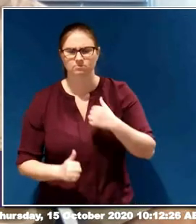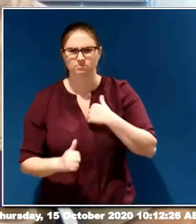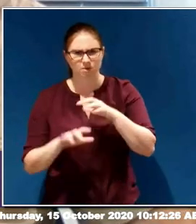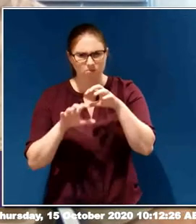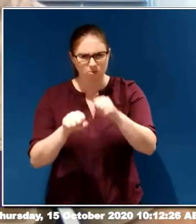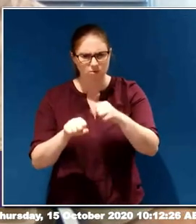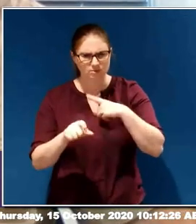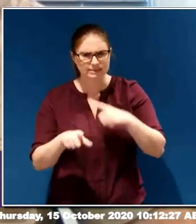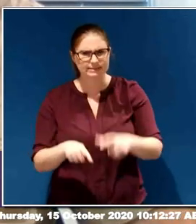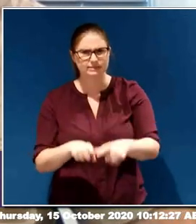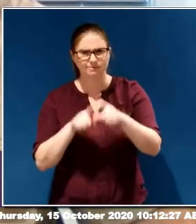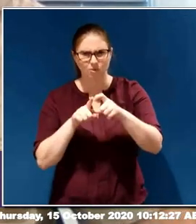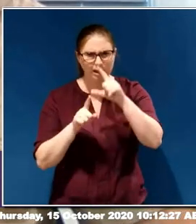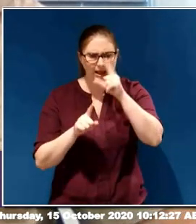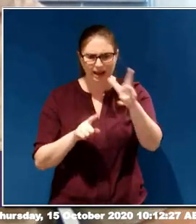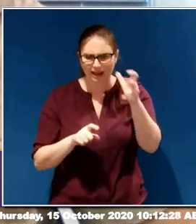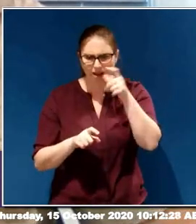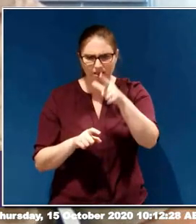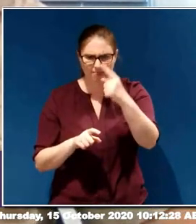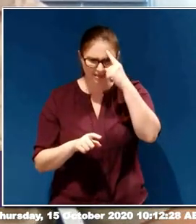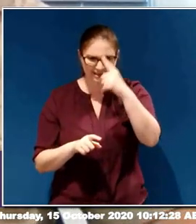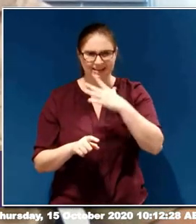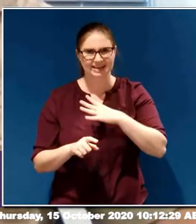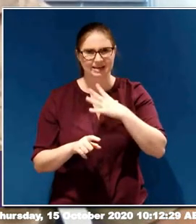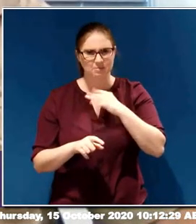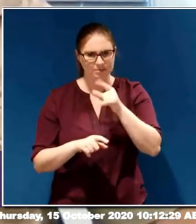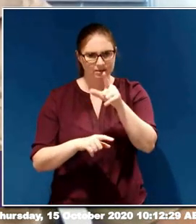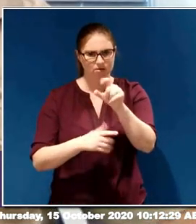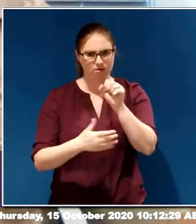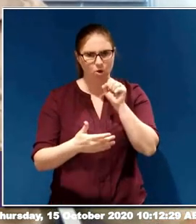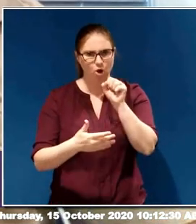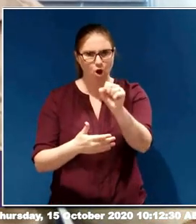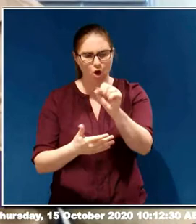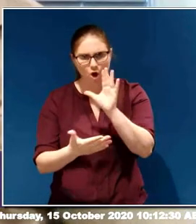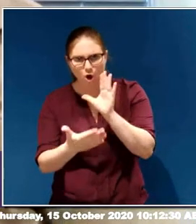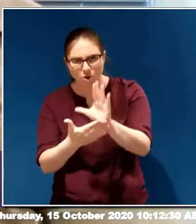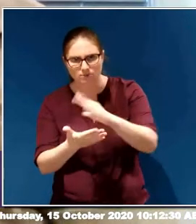I think you will need to lean forward and speak up. I'm sorry.